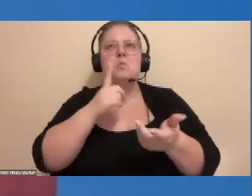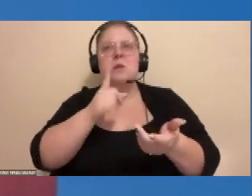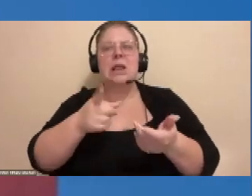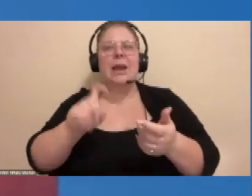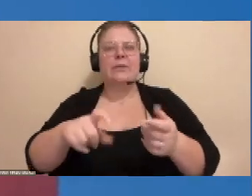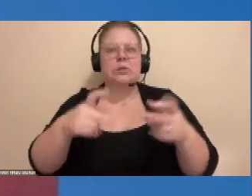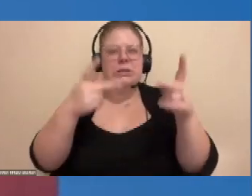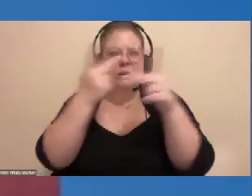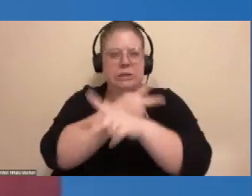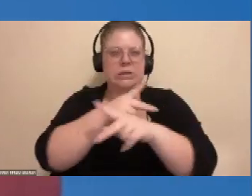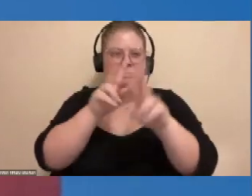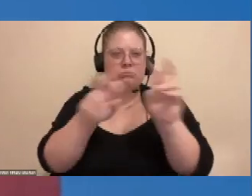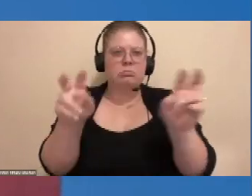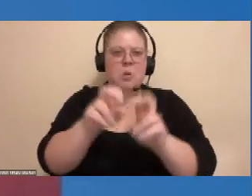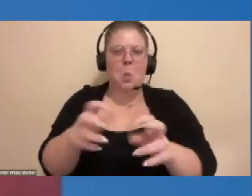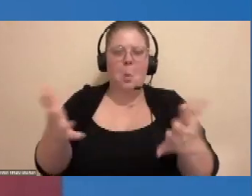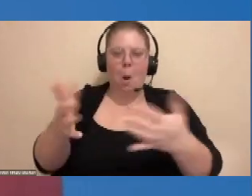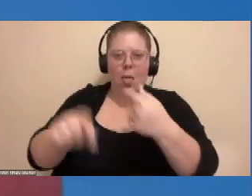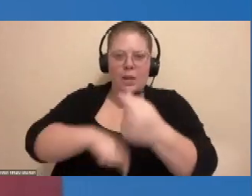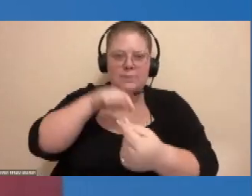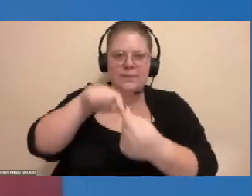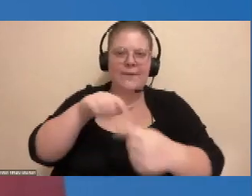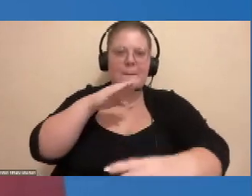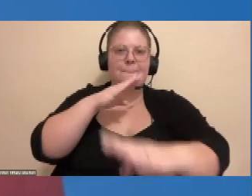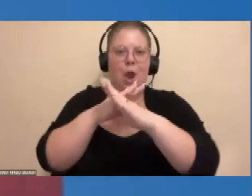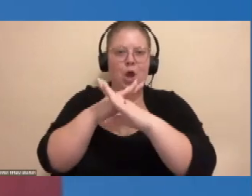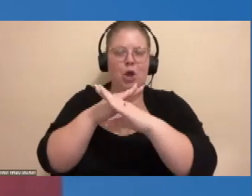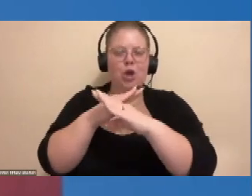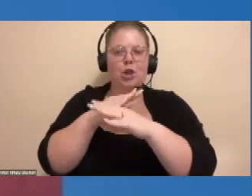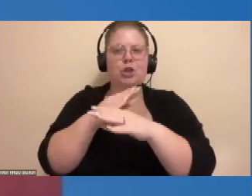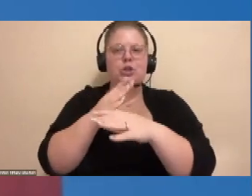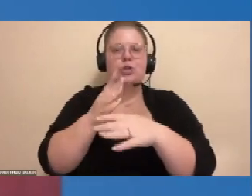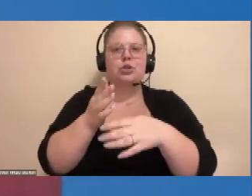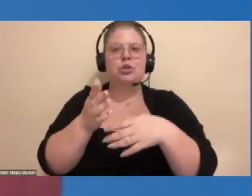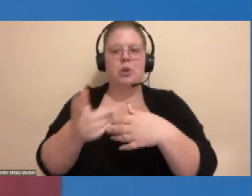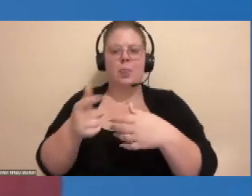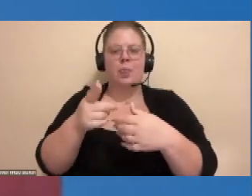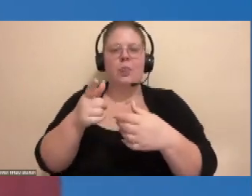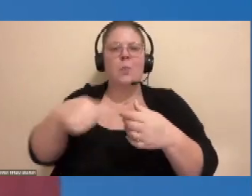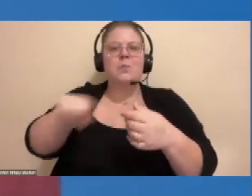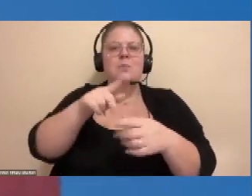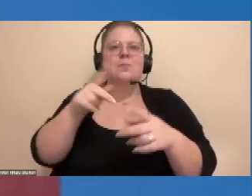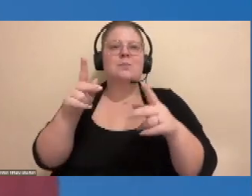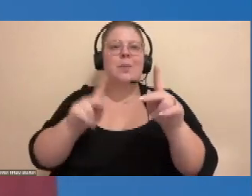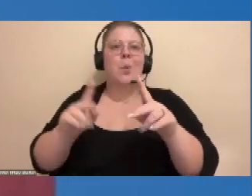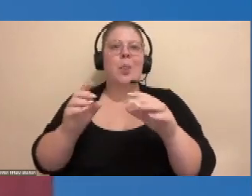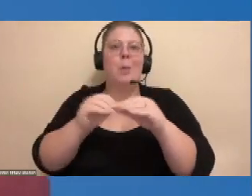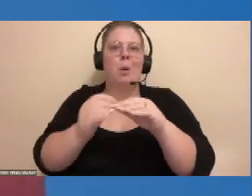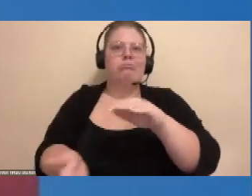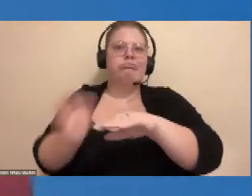to keeping people with those compounded disparities in the community.